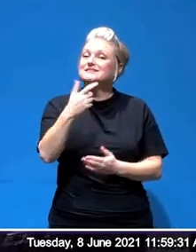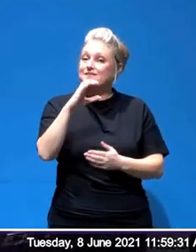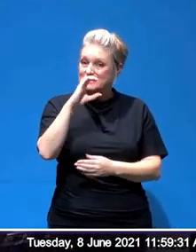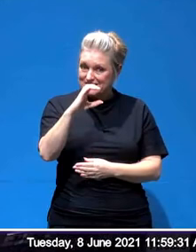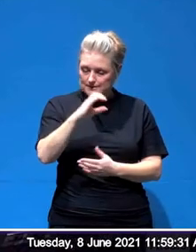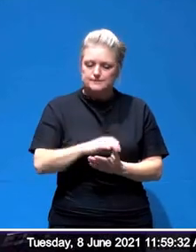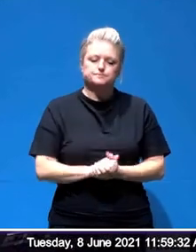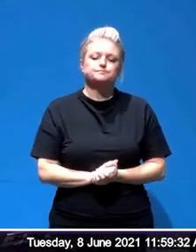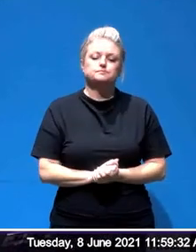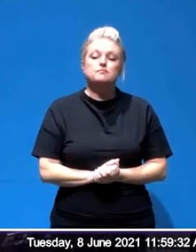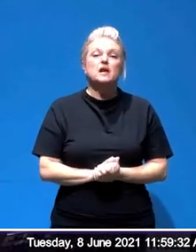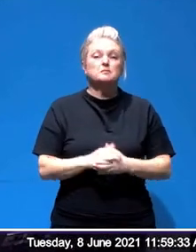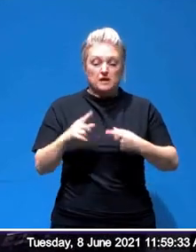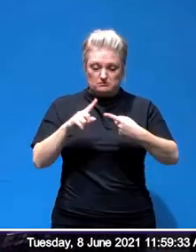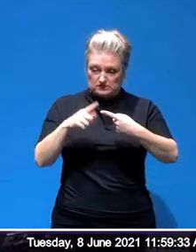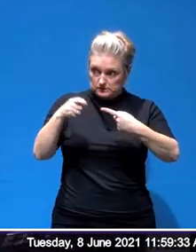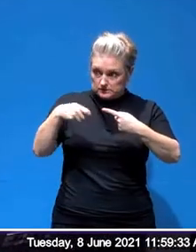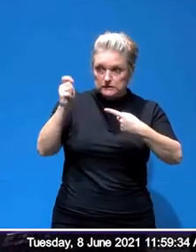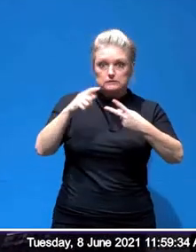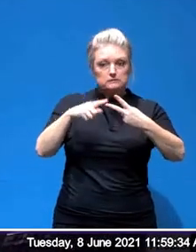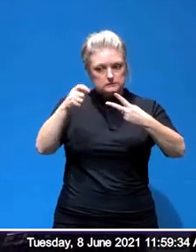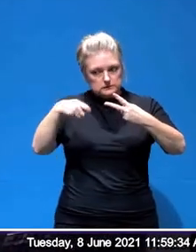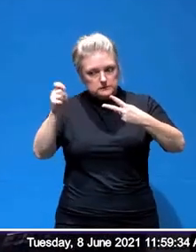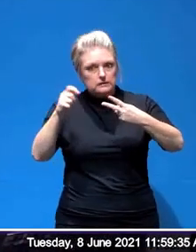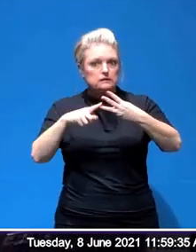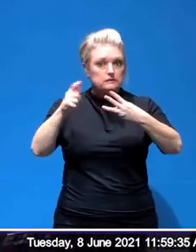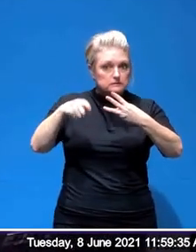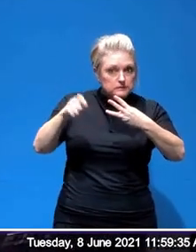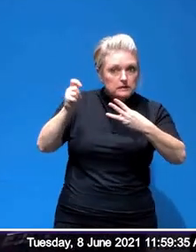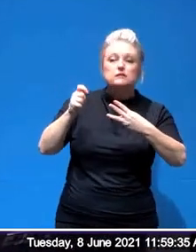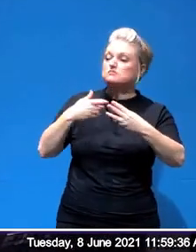For these modifications to be funded through the NDIS, I needed to complete